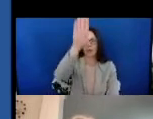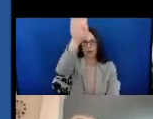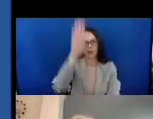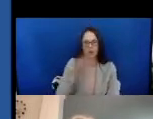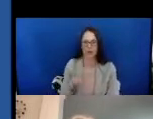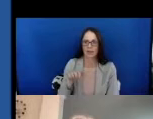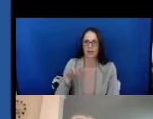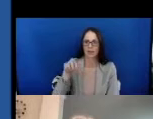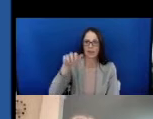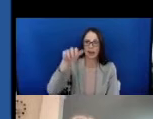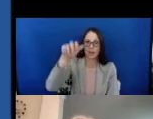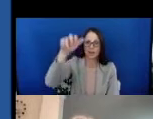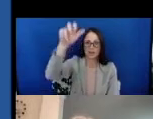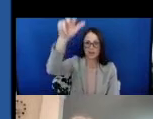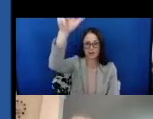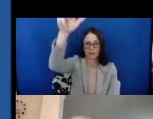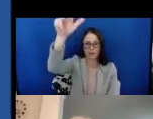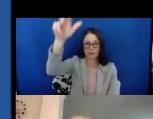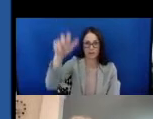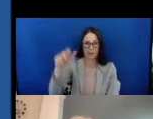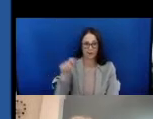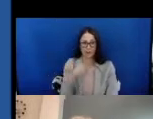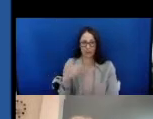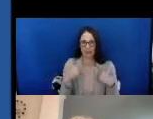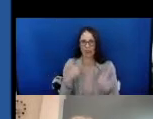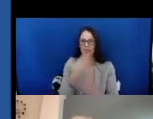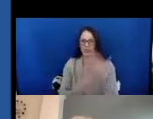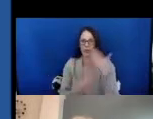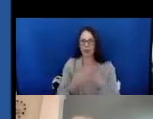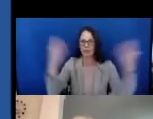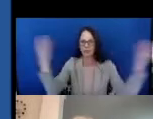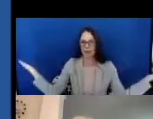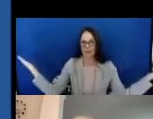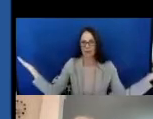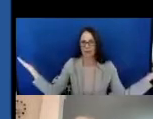of steps. 15:56:59 She has her arms outstretched as